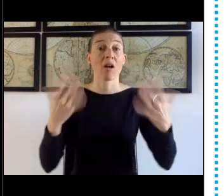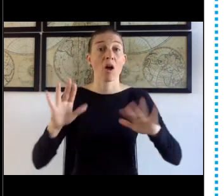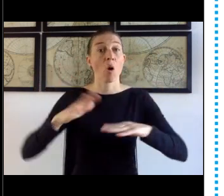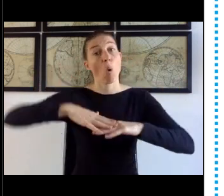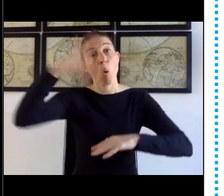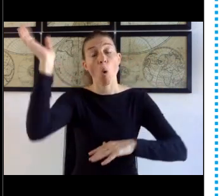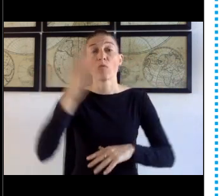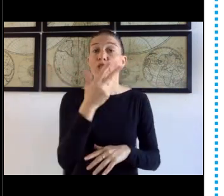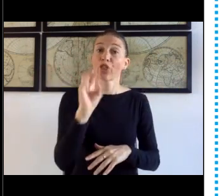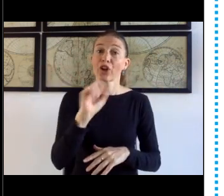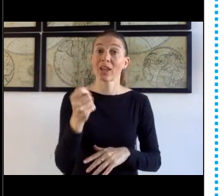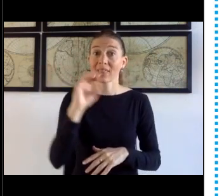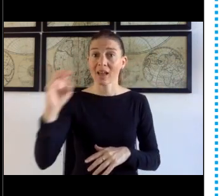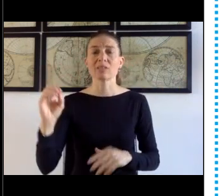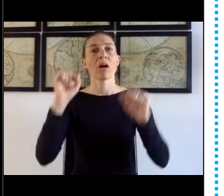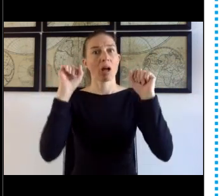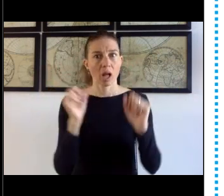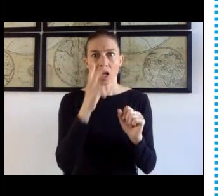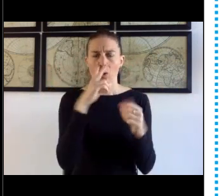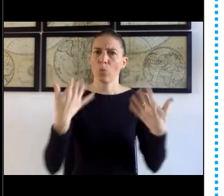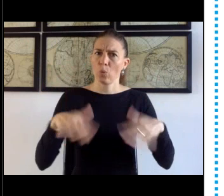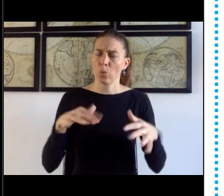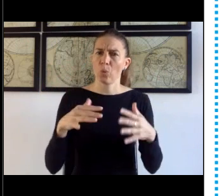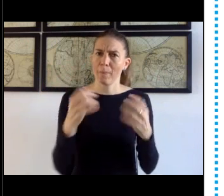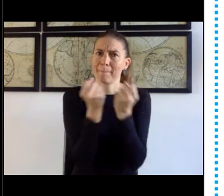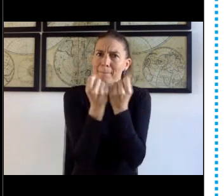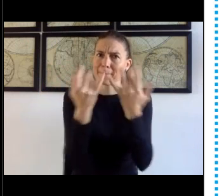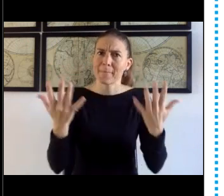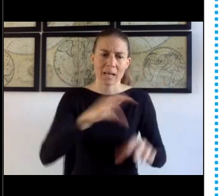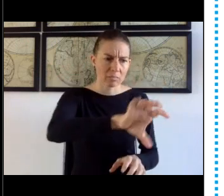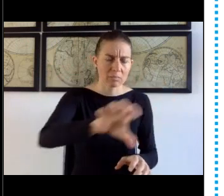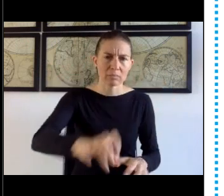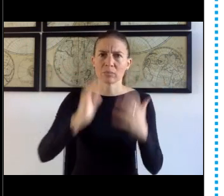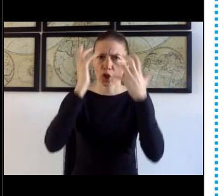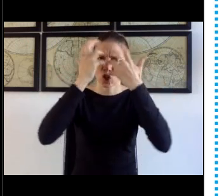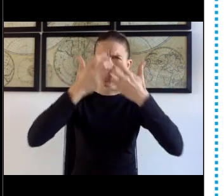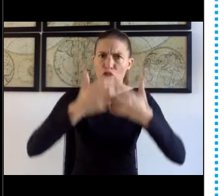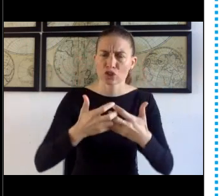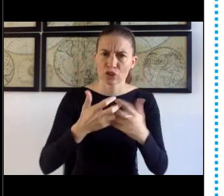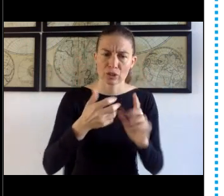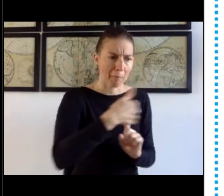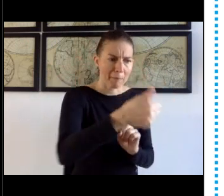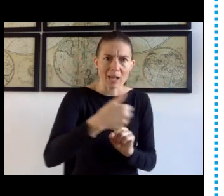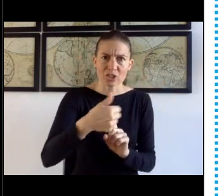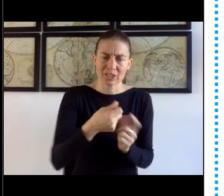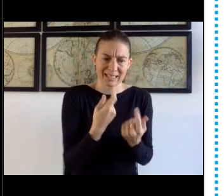We can see it's a big concern from the Member States, from the passengers themselves obviously.